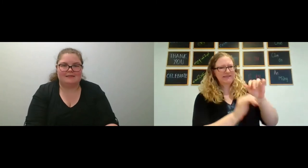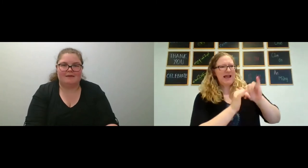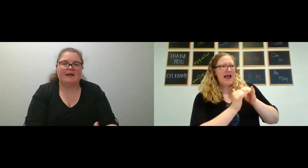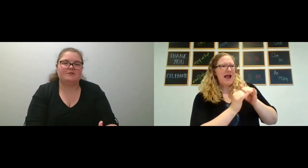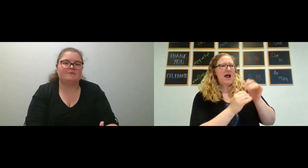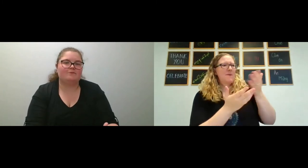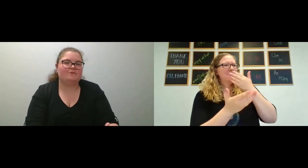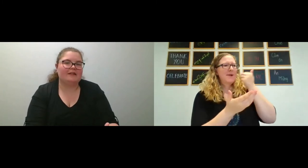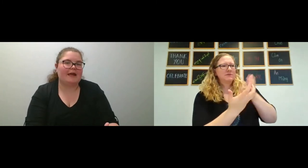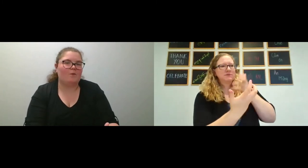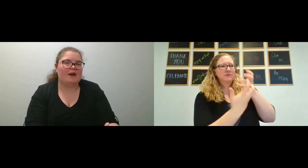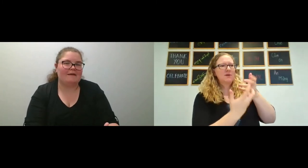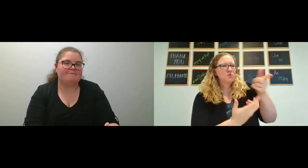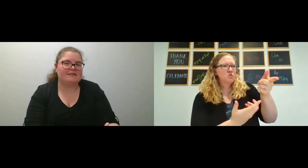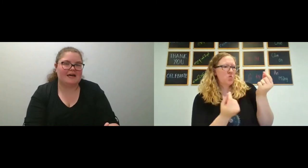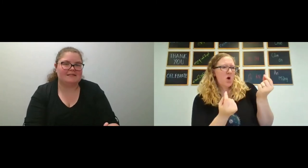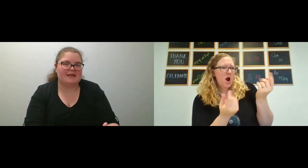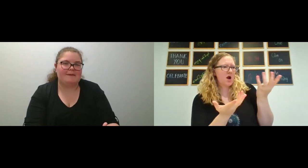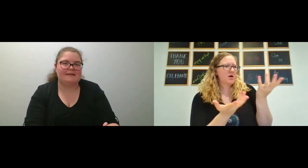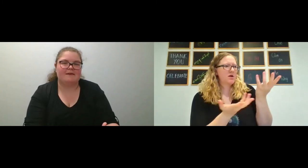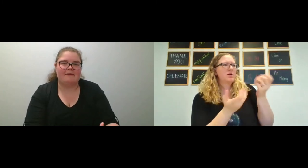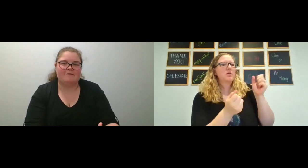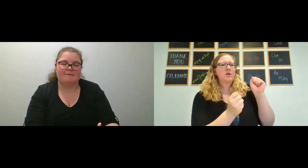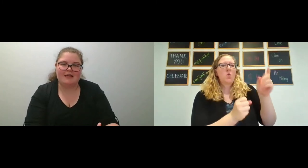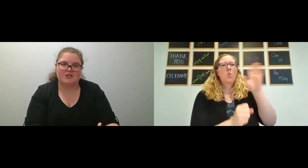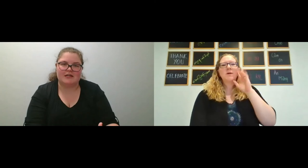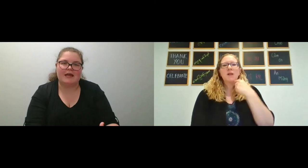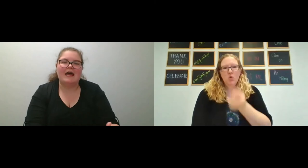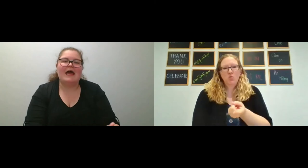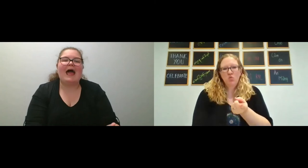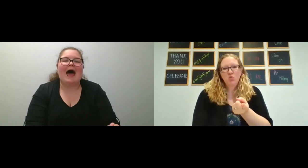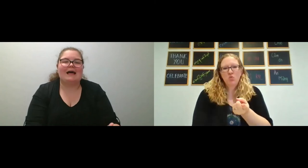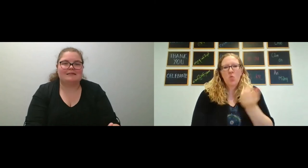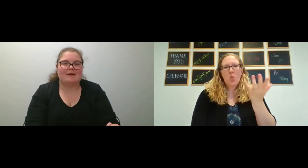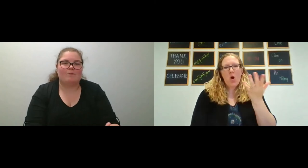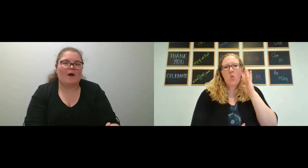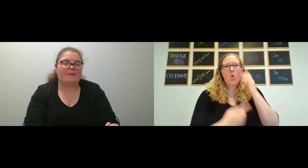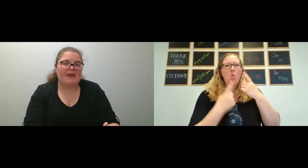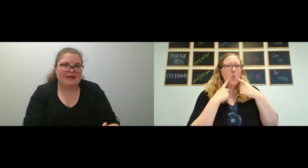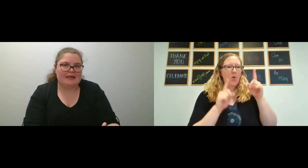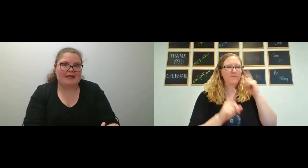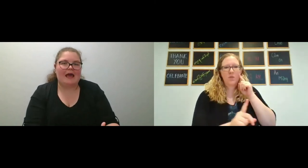And I just feel like I want to emphasize that piece of information, ask them what they need,